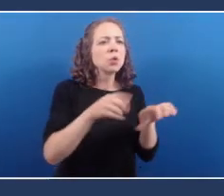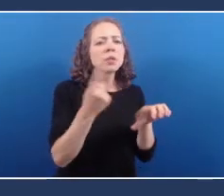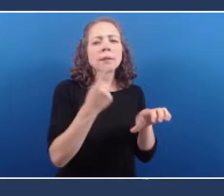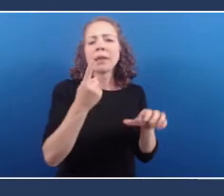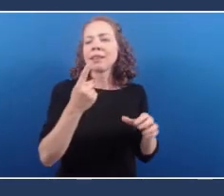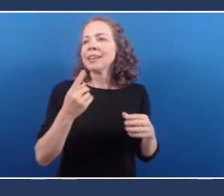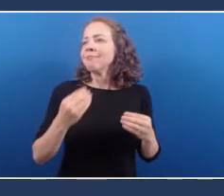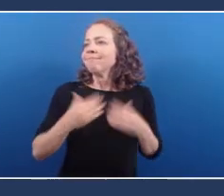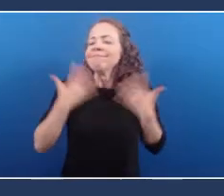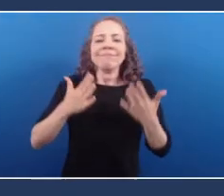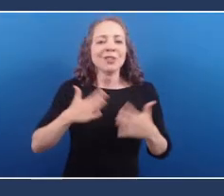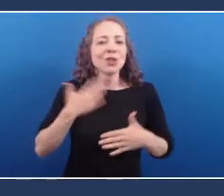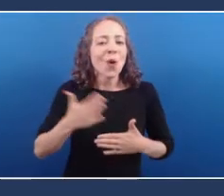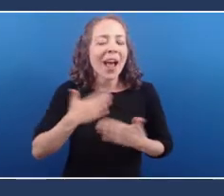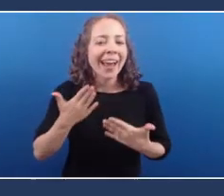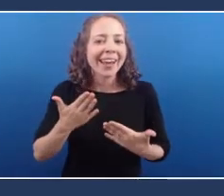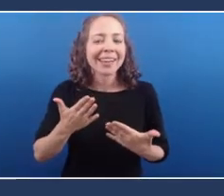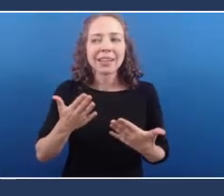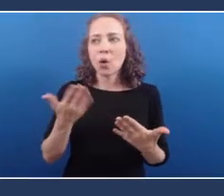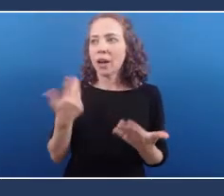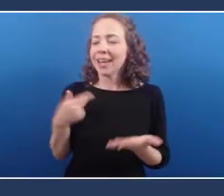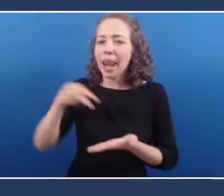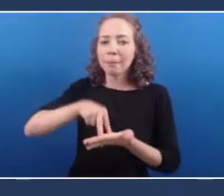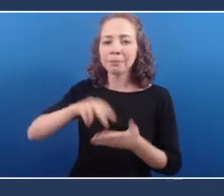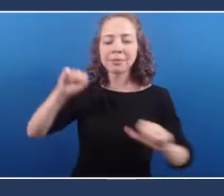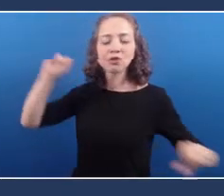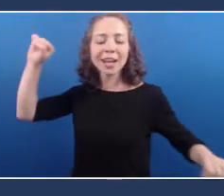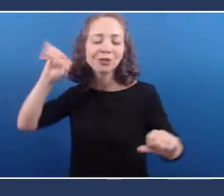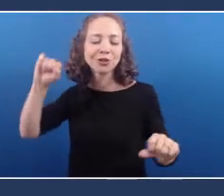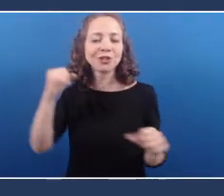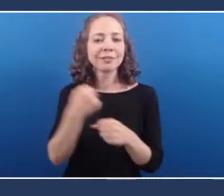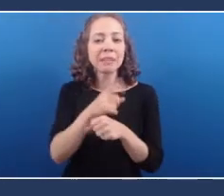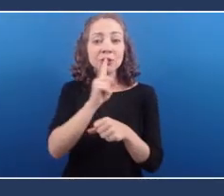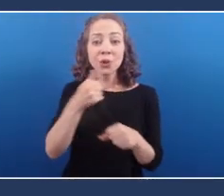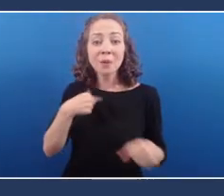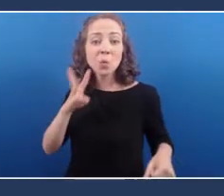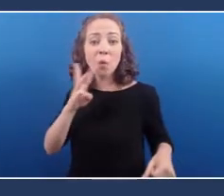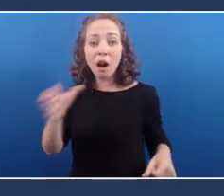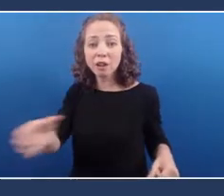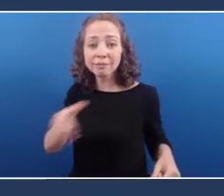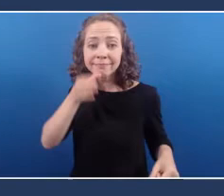to make sure that you’ve got that water next to you. This doesn’t have to be an hour.